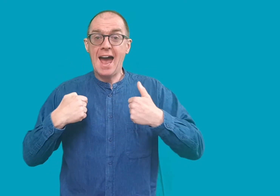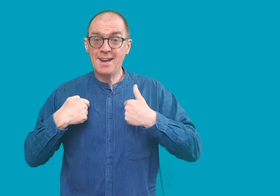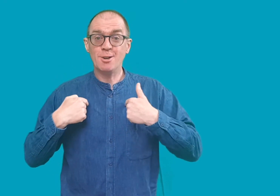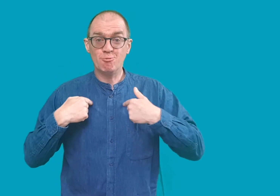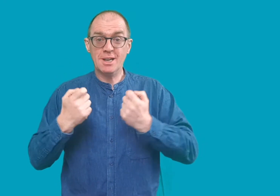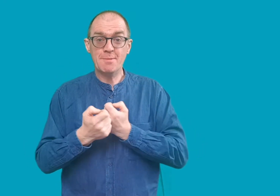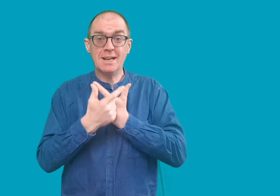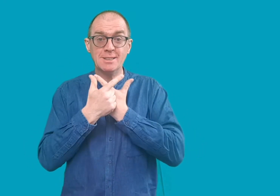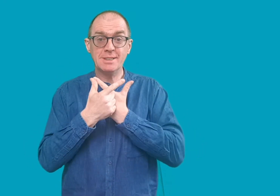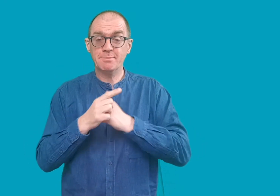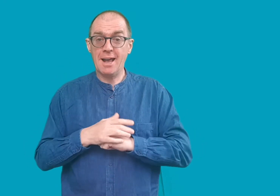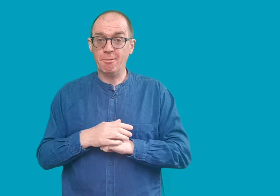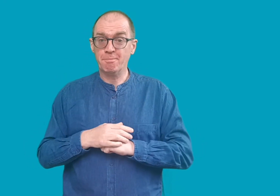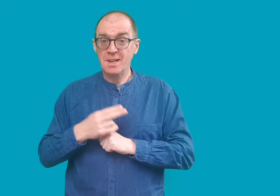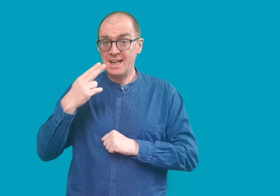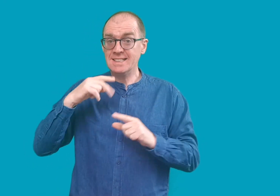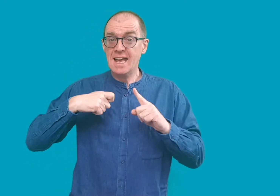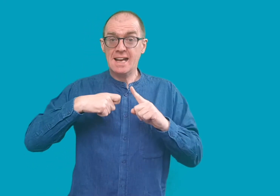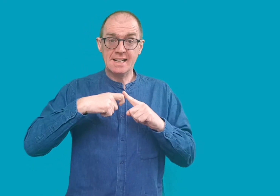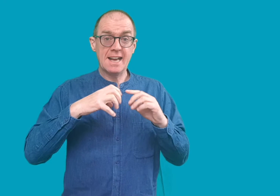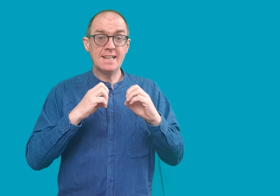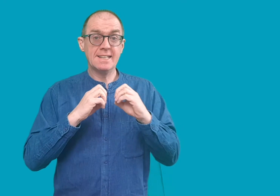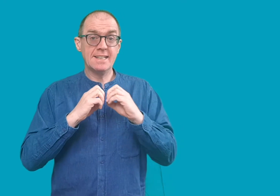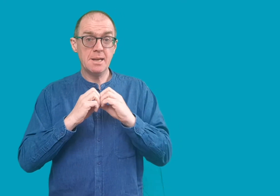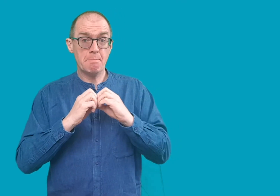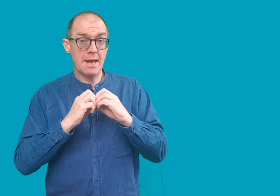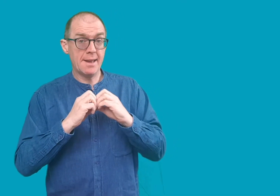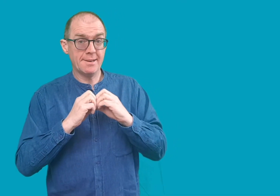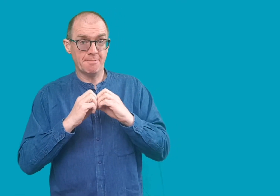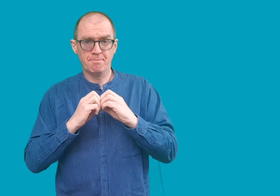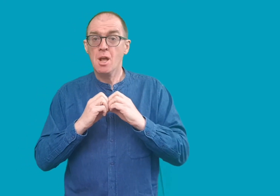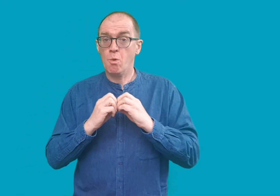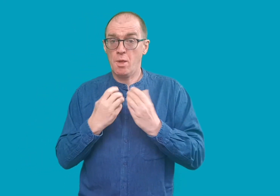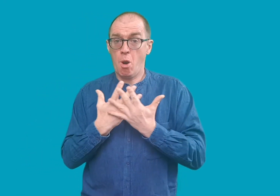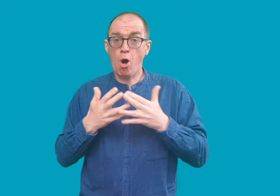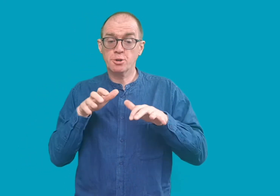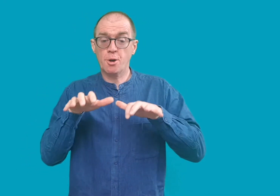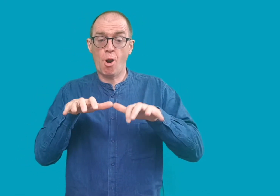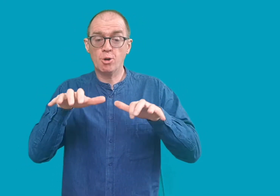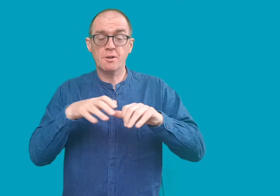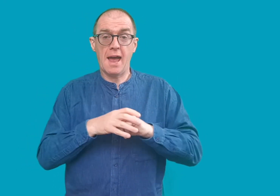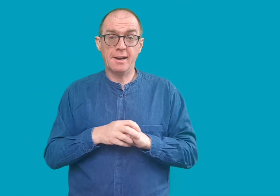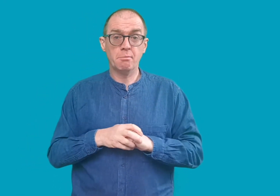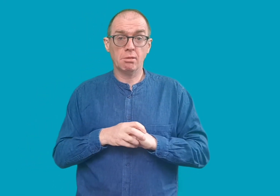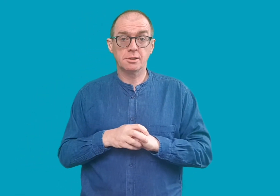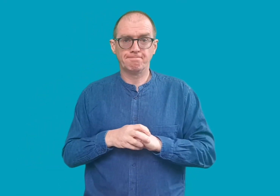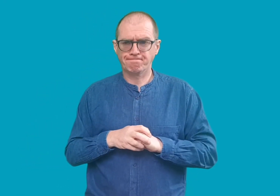And it really makes me smile. It's 'Katie Bairdie', with lots and lots of animals.